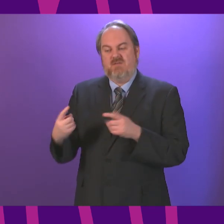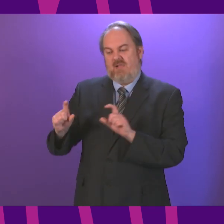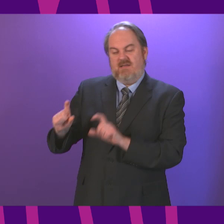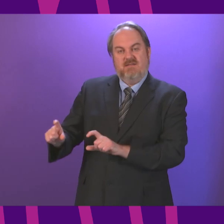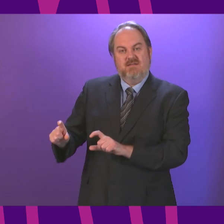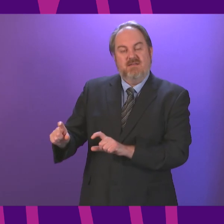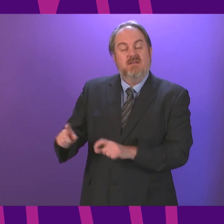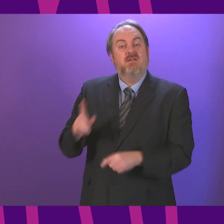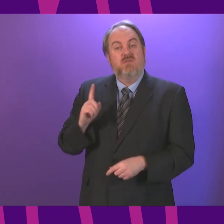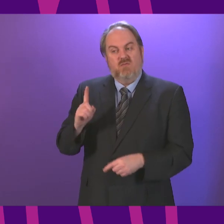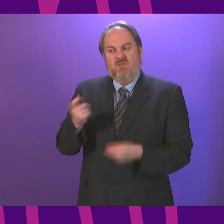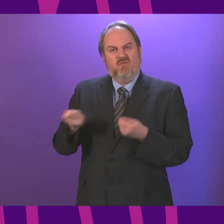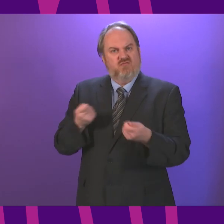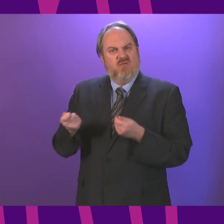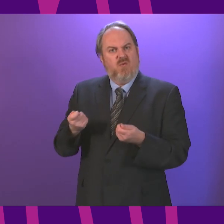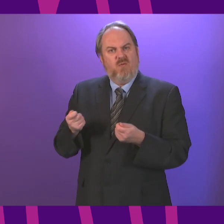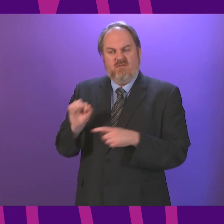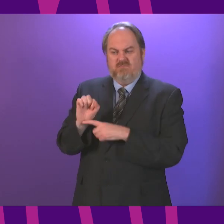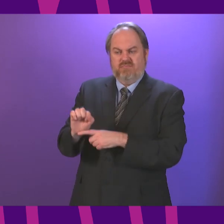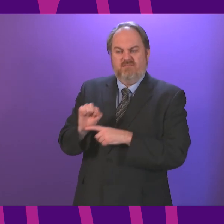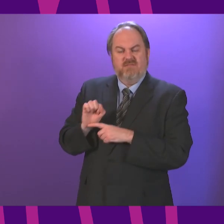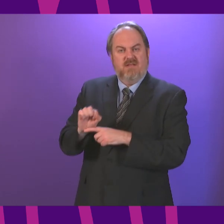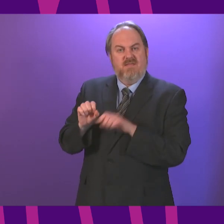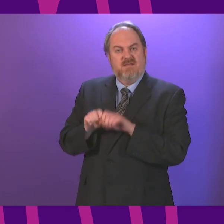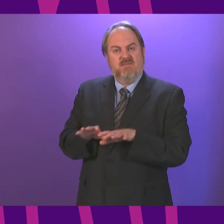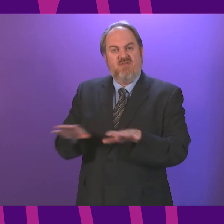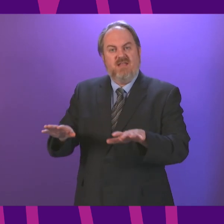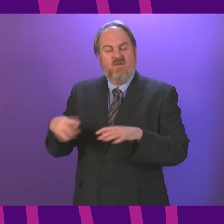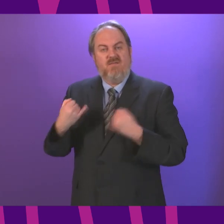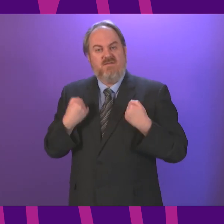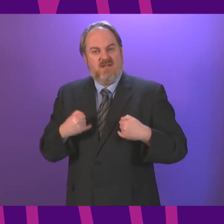the spread of the virus. There is no consistent link between deprivation and award rates,